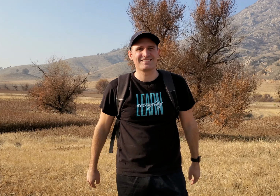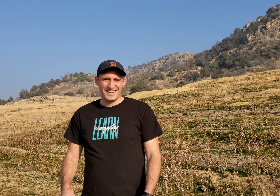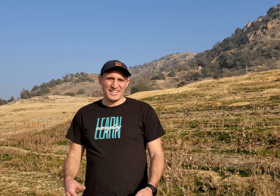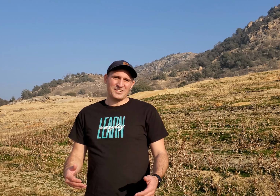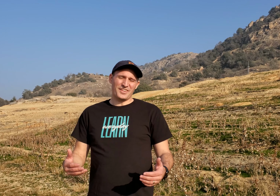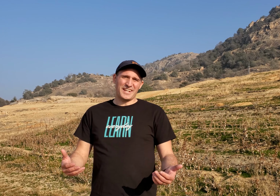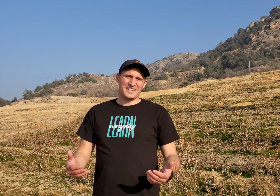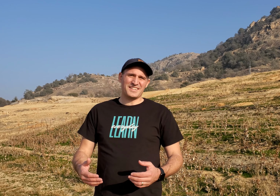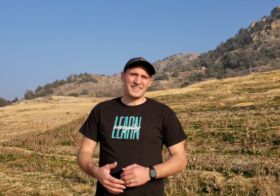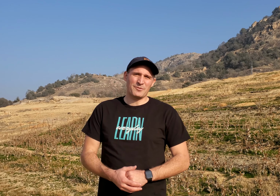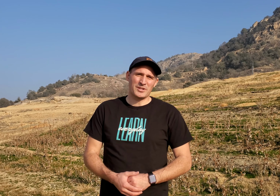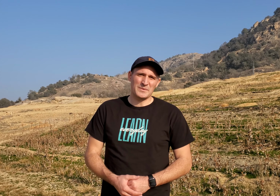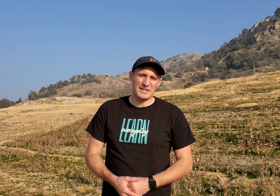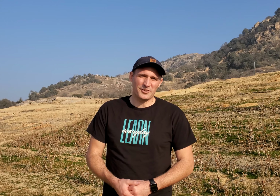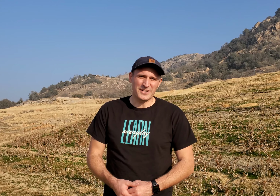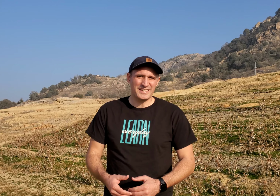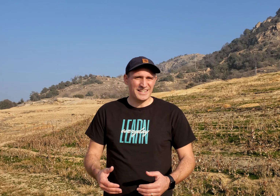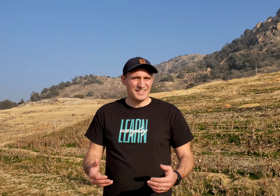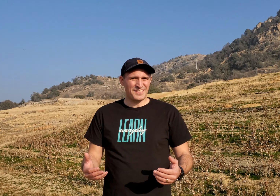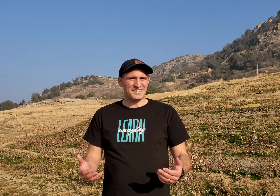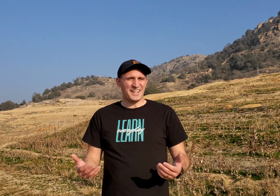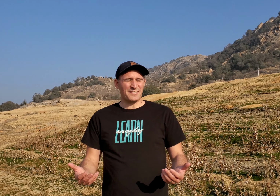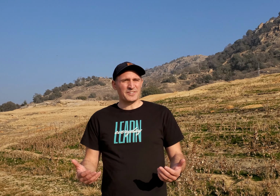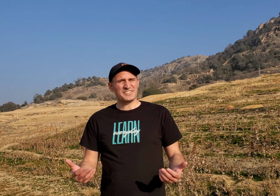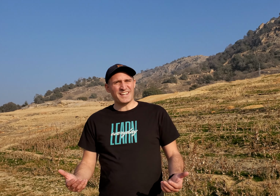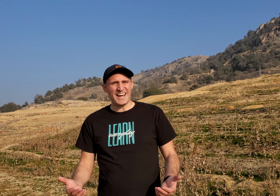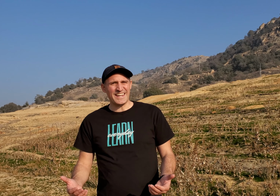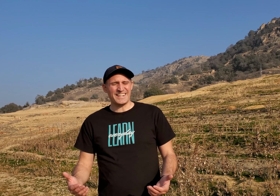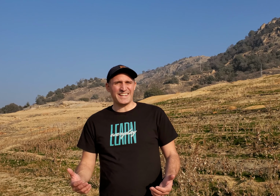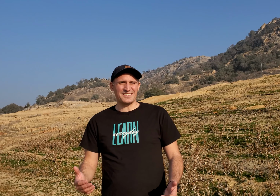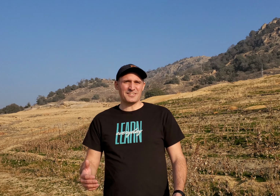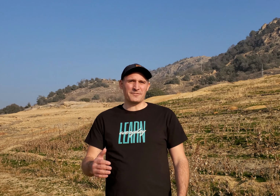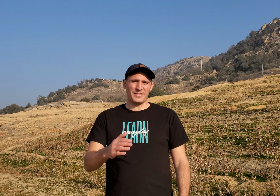And so the next sign that we're going to be learning is the sign for sky and so for this